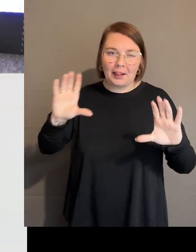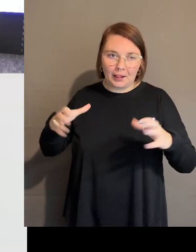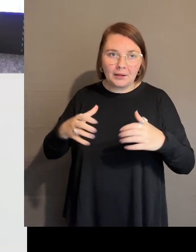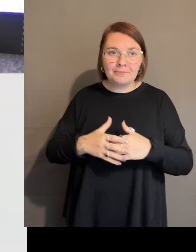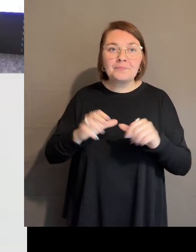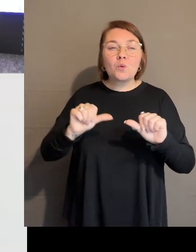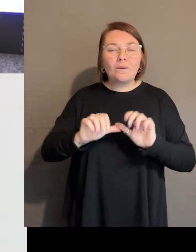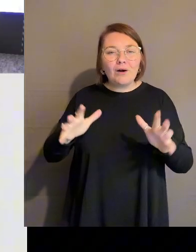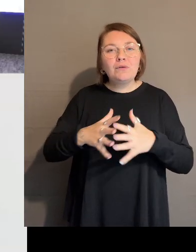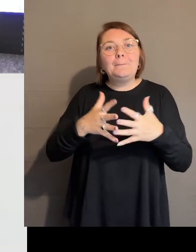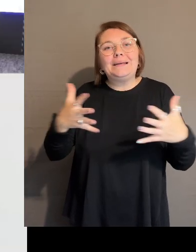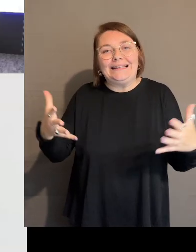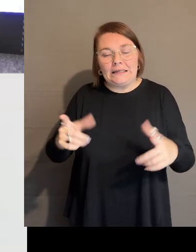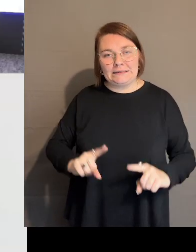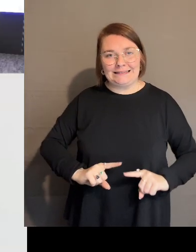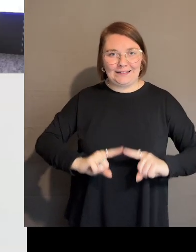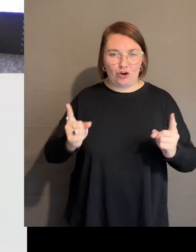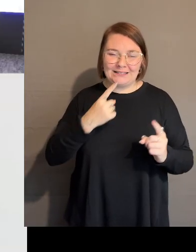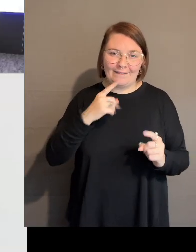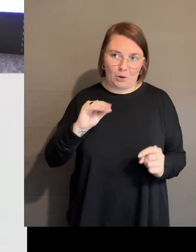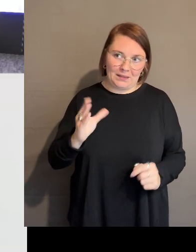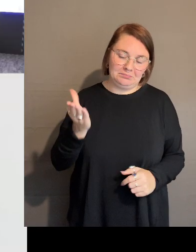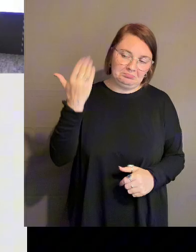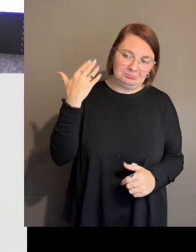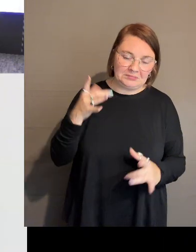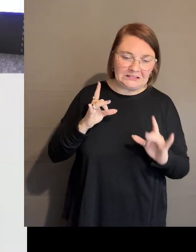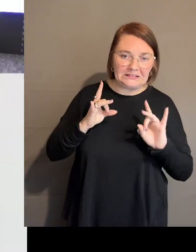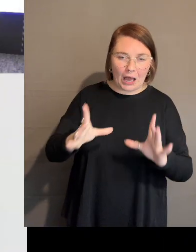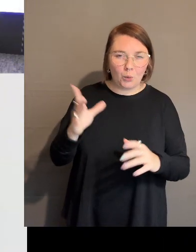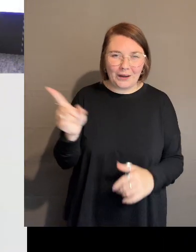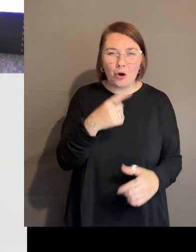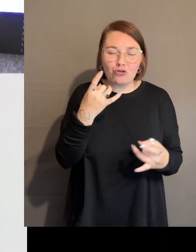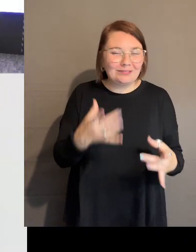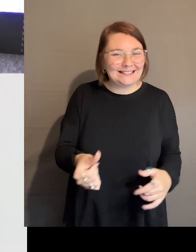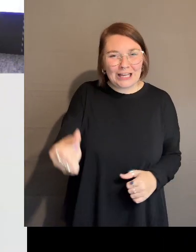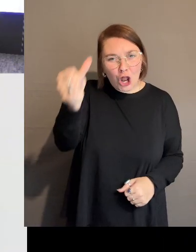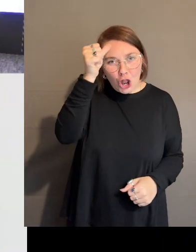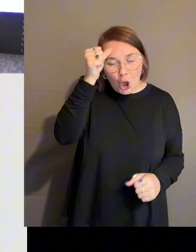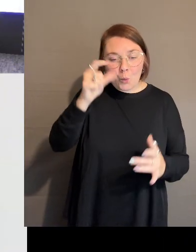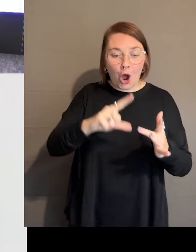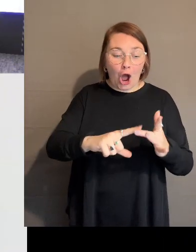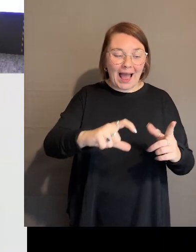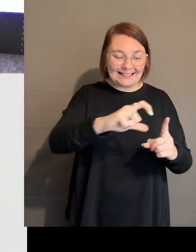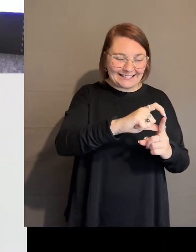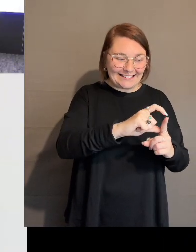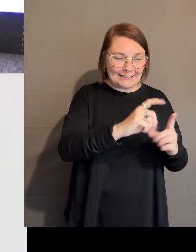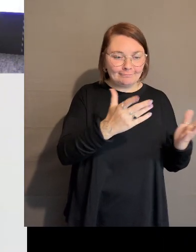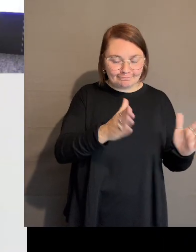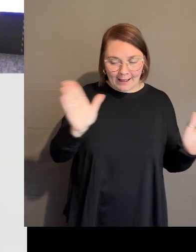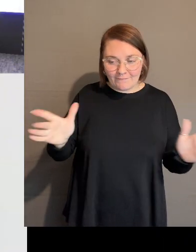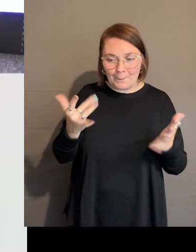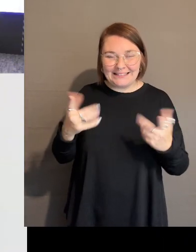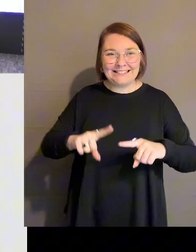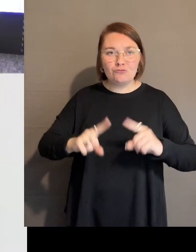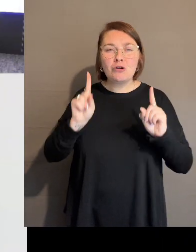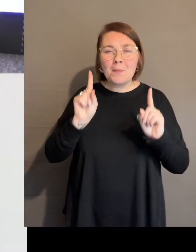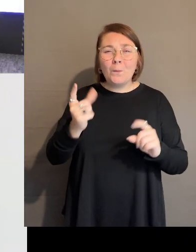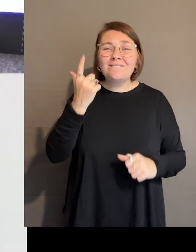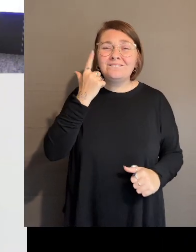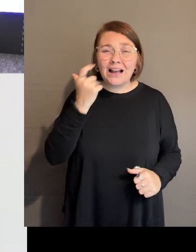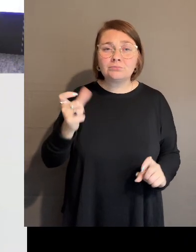Of course, there's a big difference, like I said from the beginning, which is, we all know, intellectual disability. But what we found was